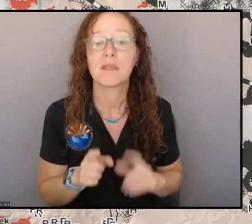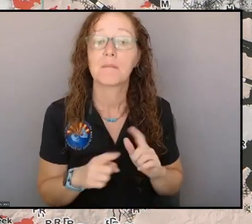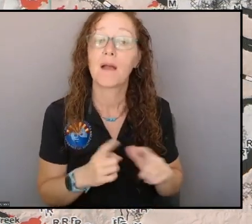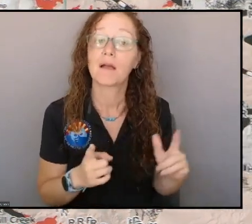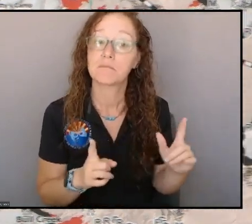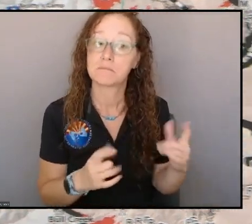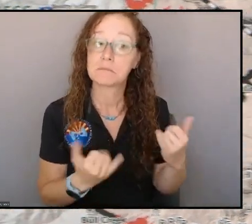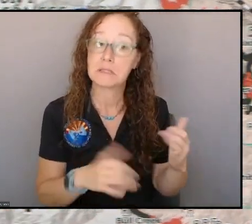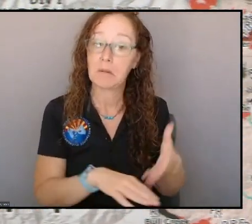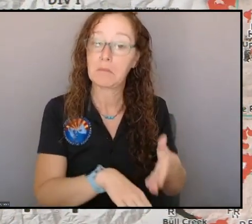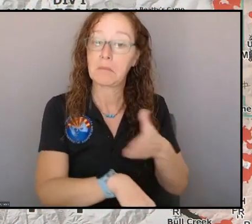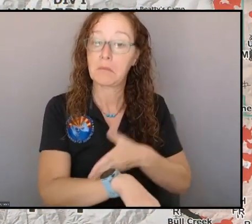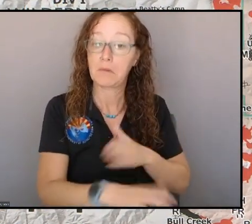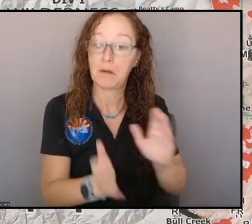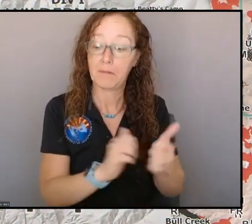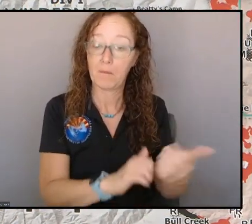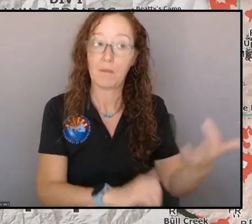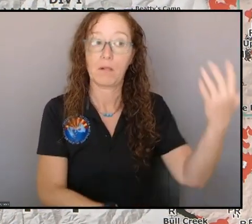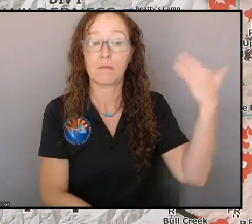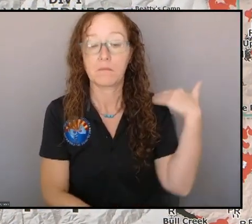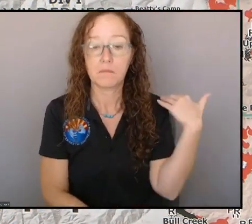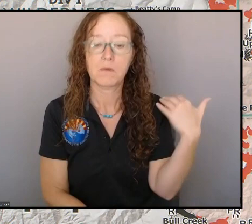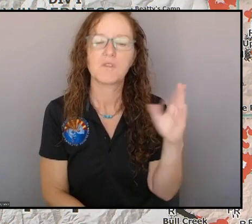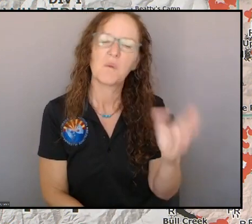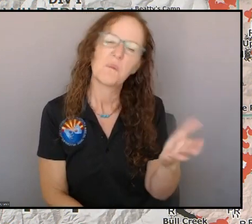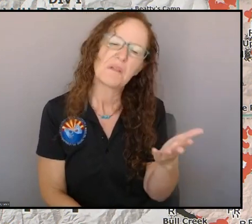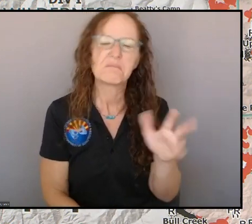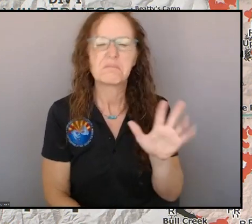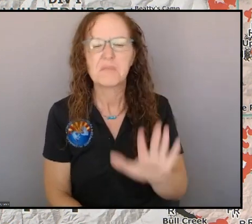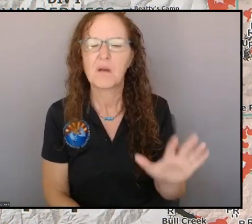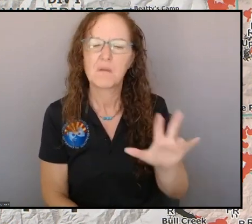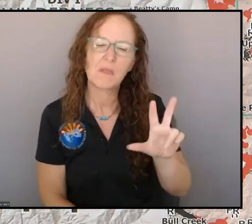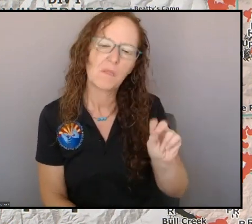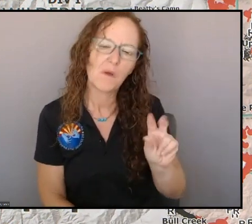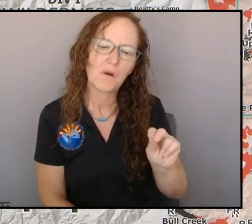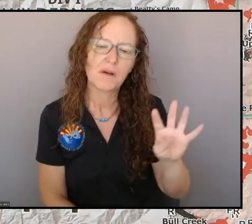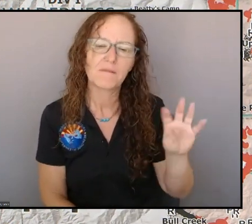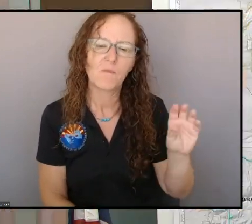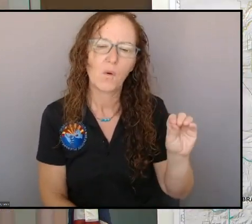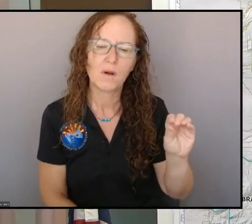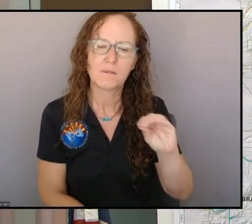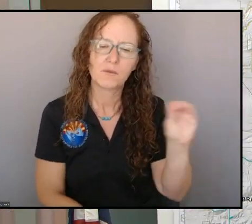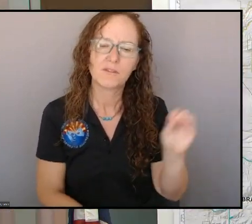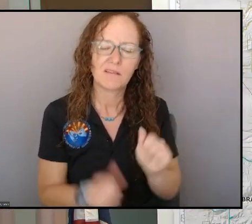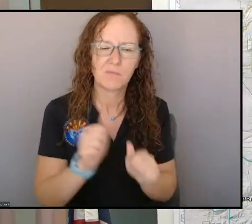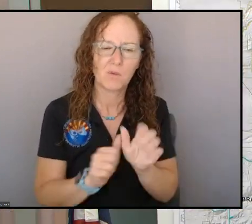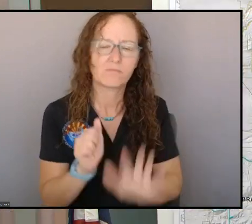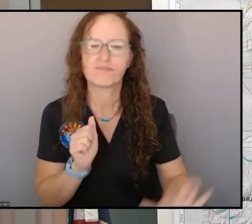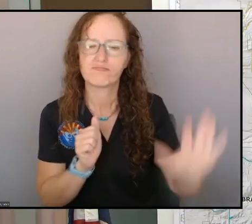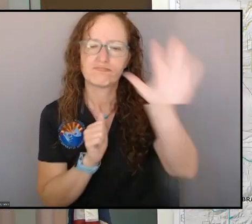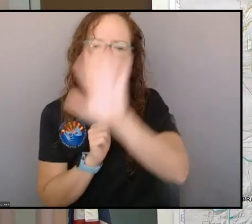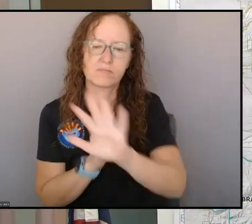Generally 30-40% for most of the fire. As we head into